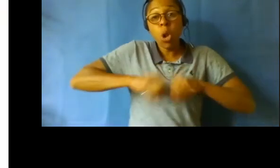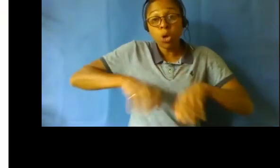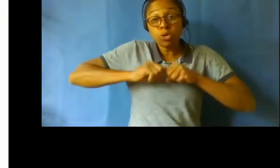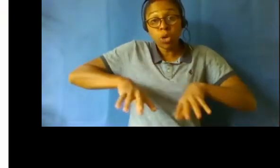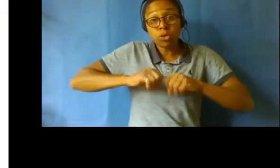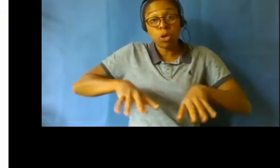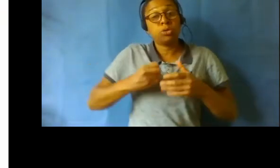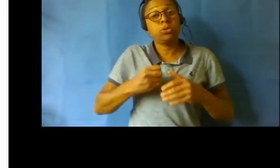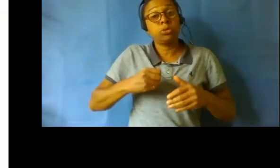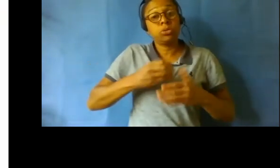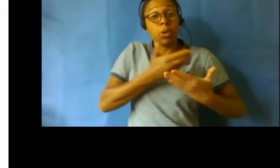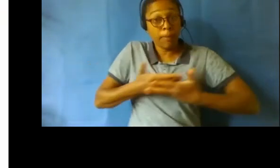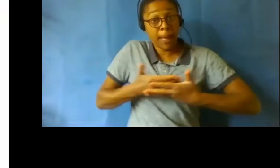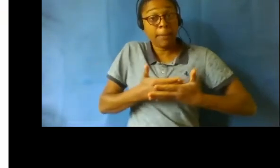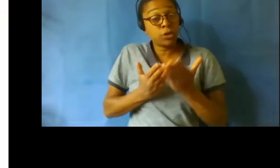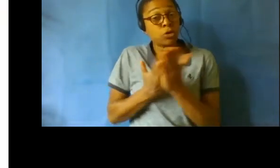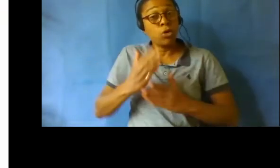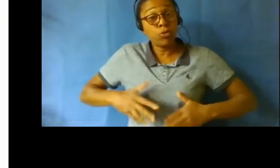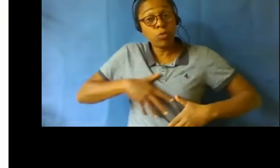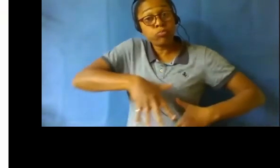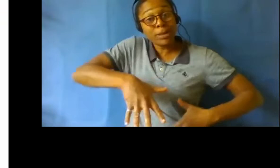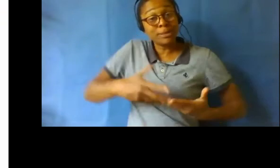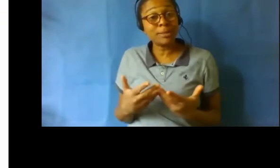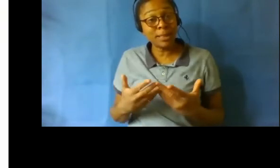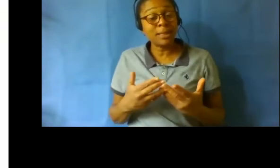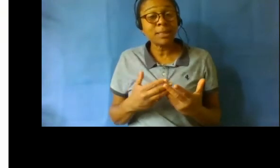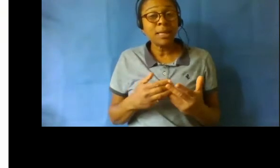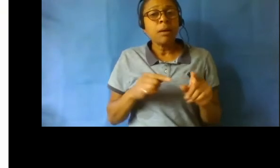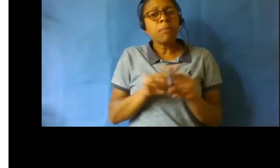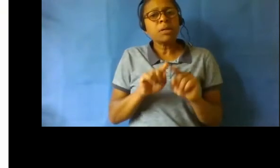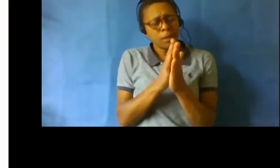report higher in pain intensity than other cultures and believe suffering in